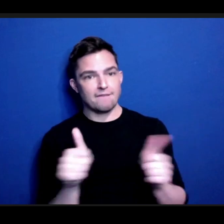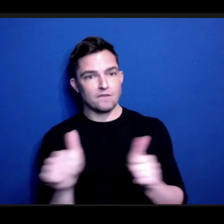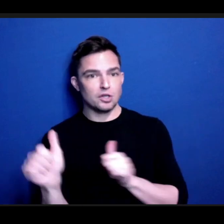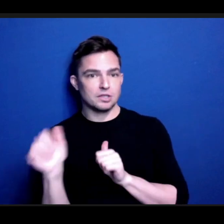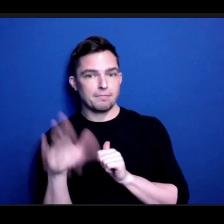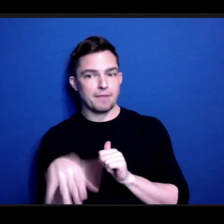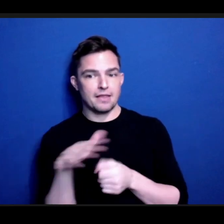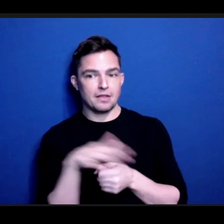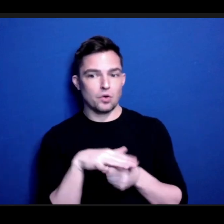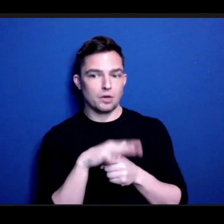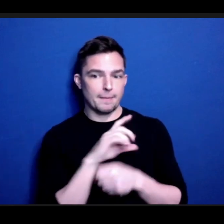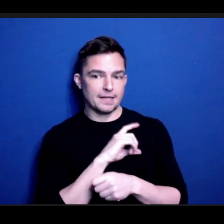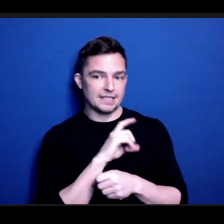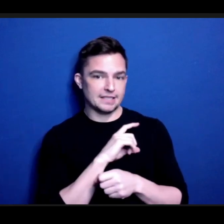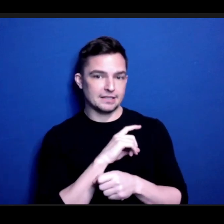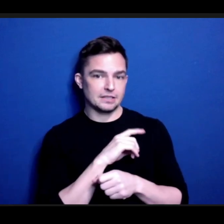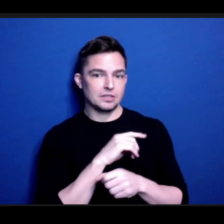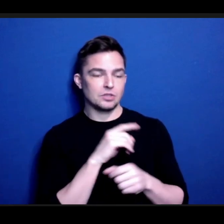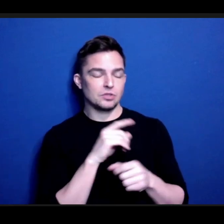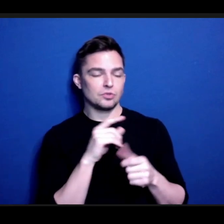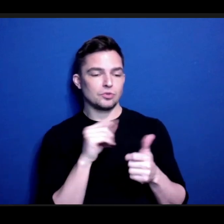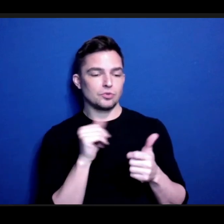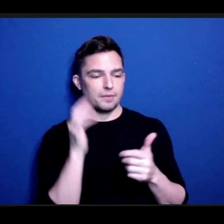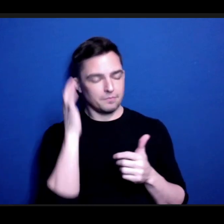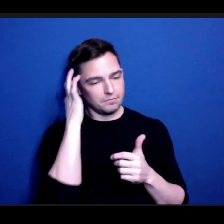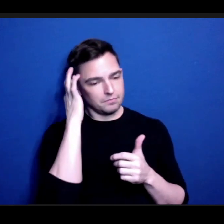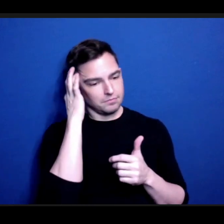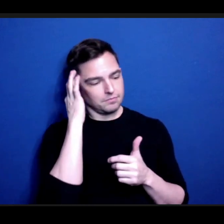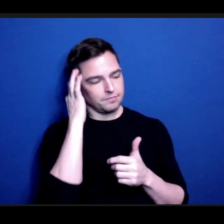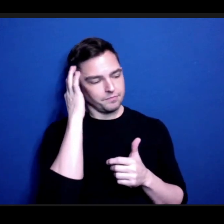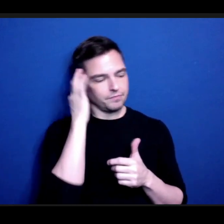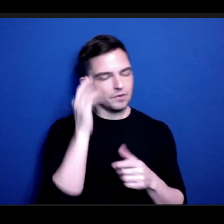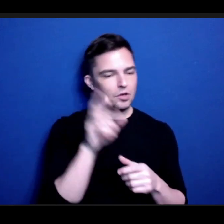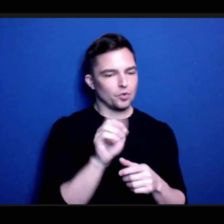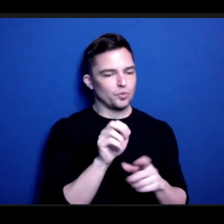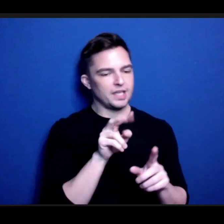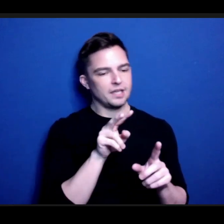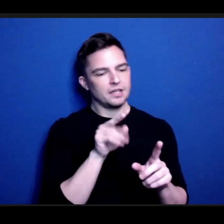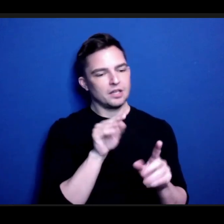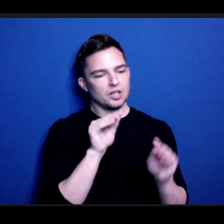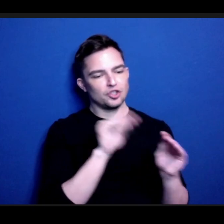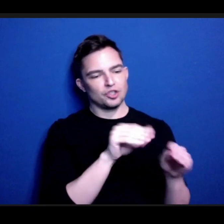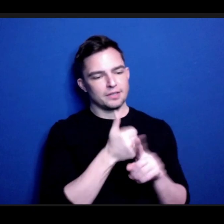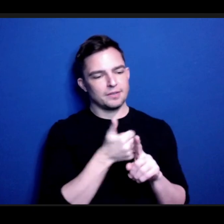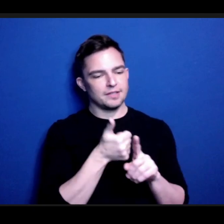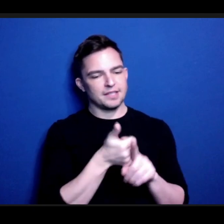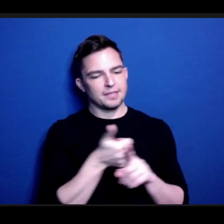police force to reinsert themselves into the schools. A lot of the ways that we see that